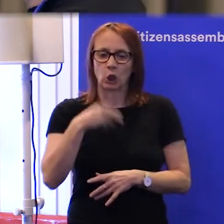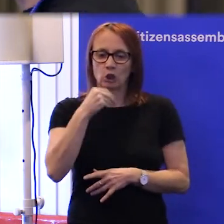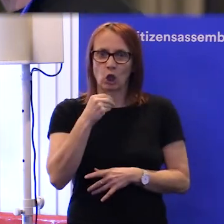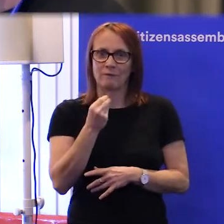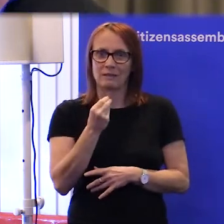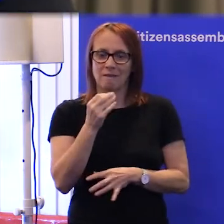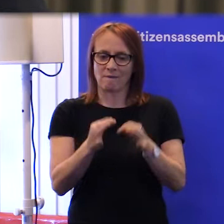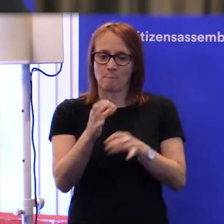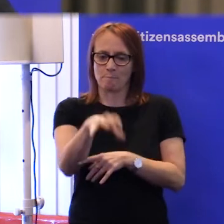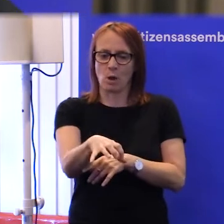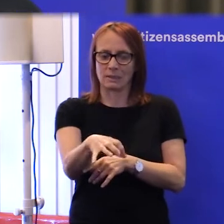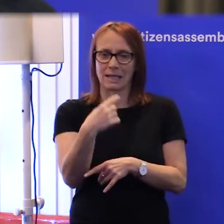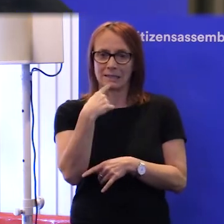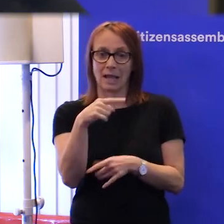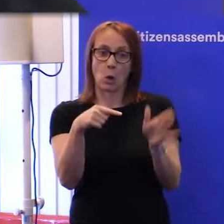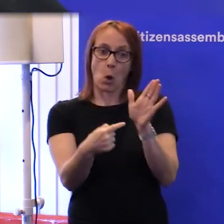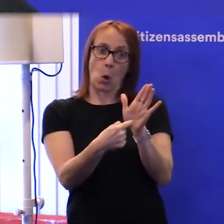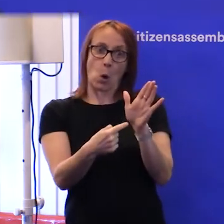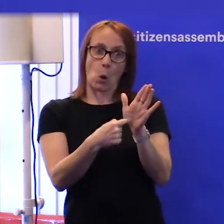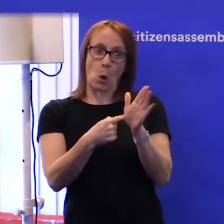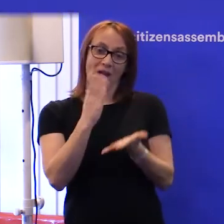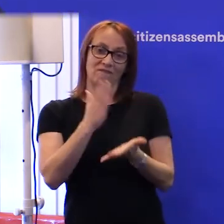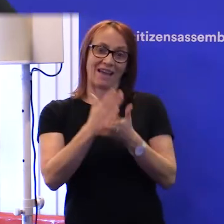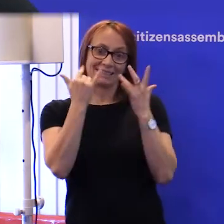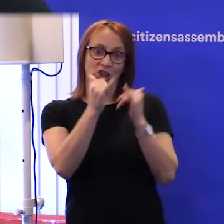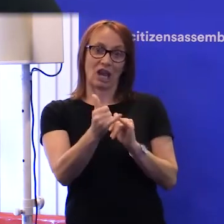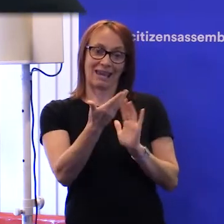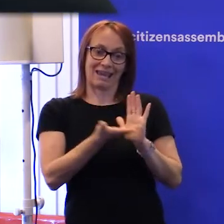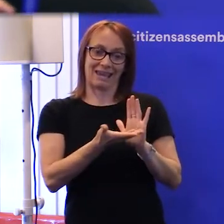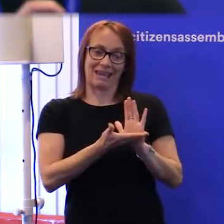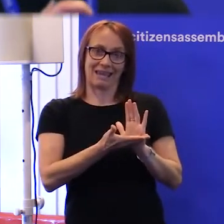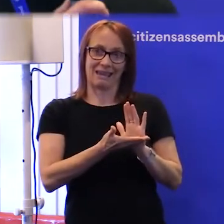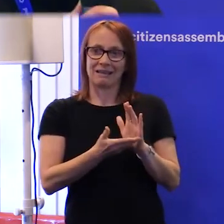it was a fact-checking site on the day that the the Labour Party manifesto was